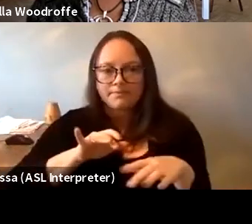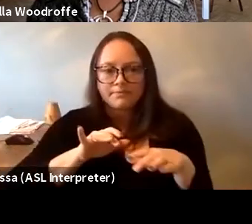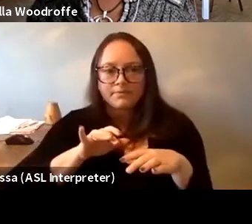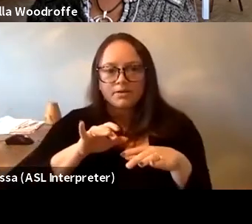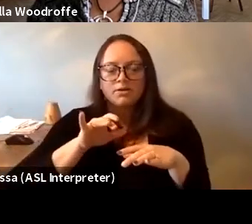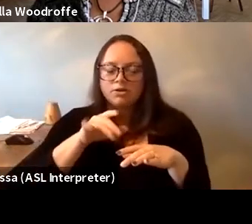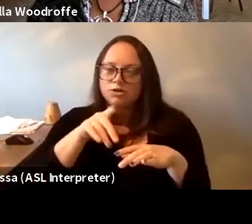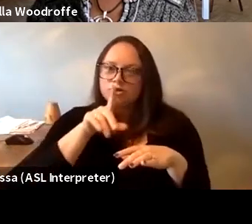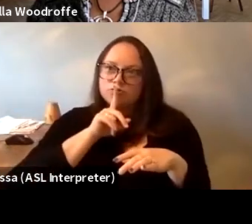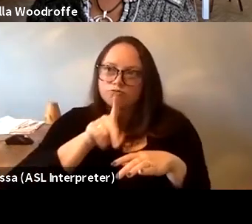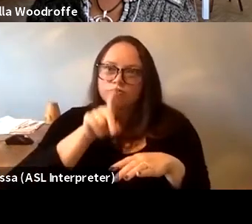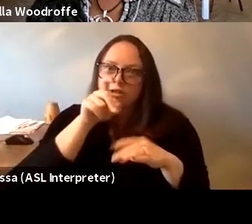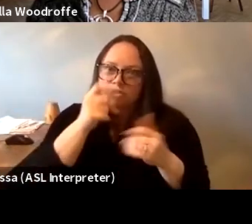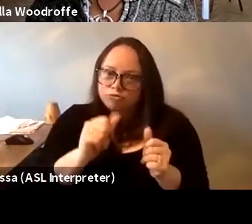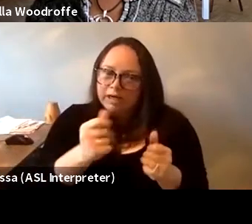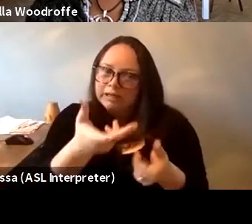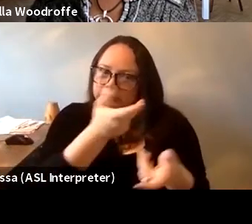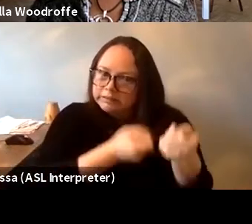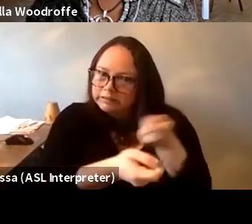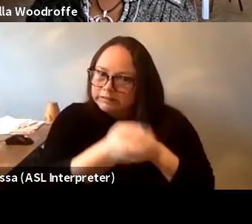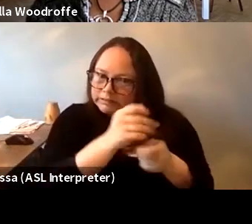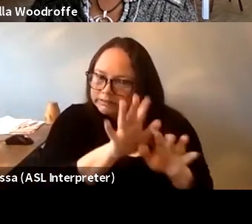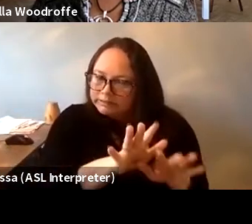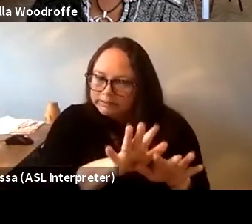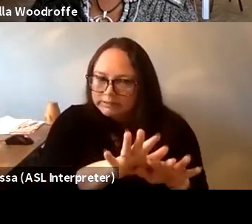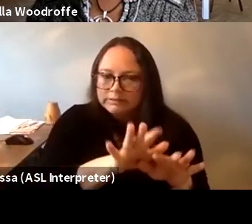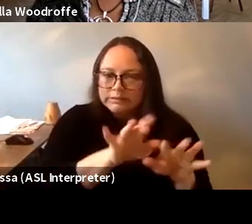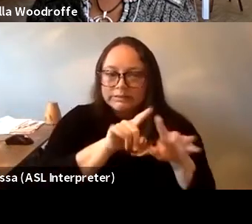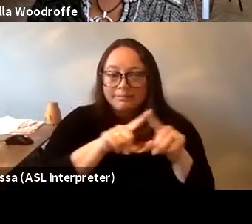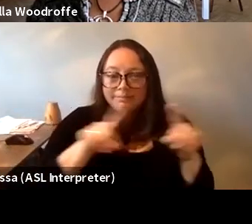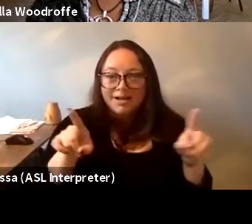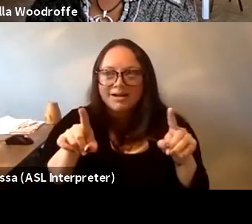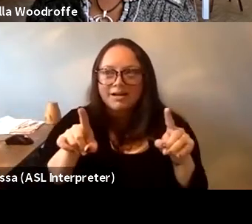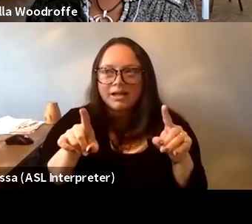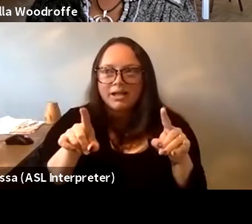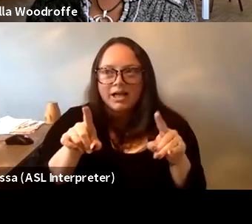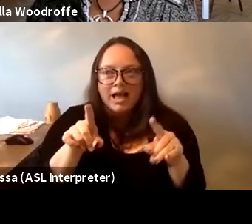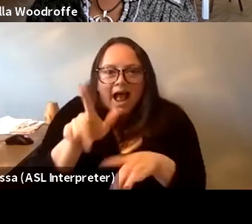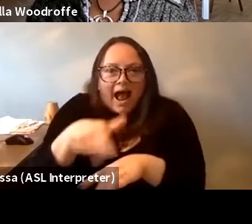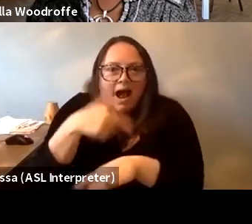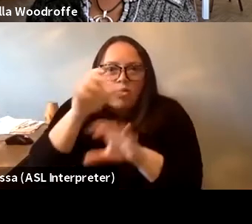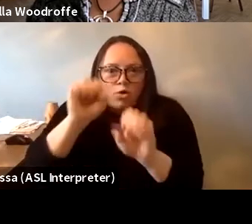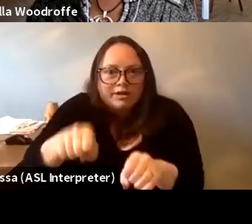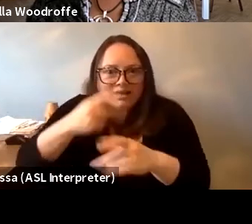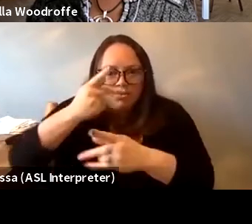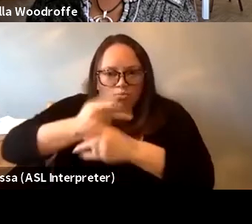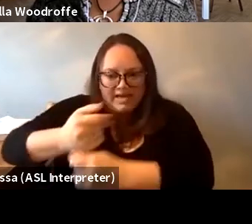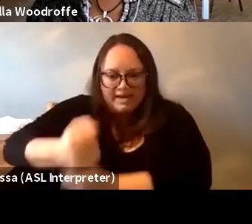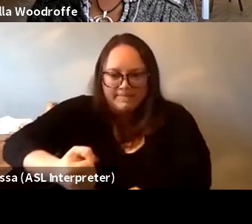as best as you can for the few moments, but I mean, how long can you hold a child for, you know, when they, you know,